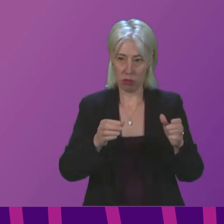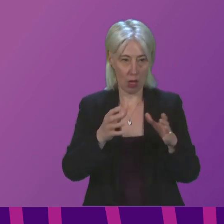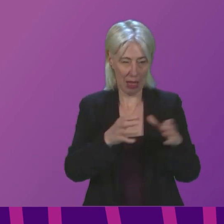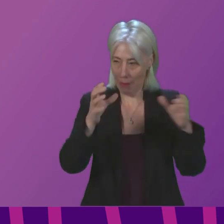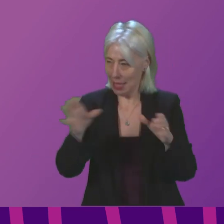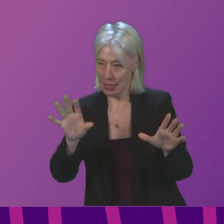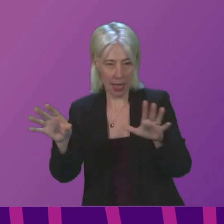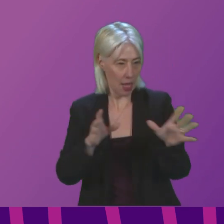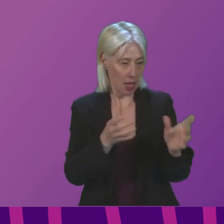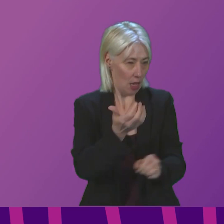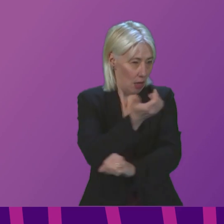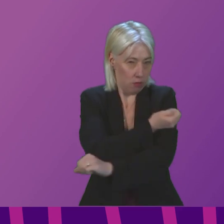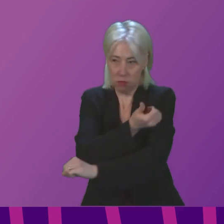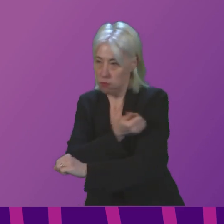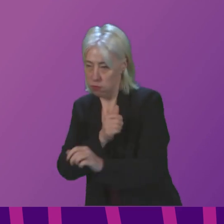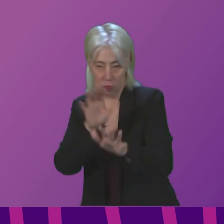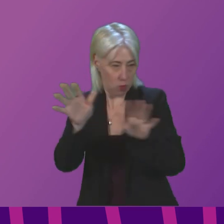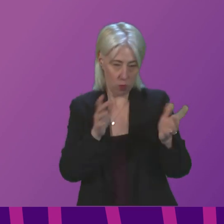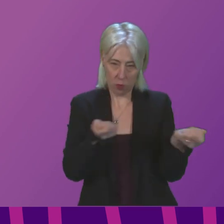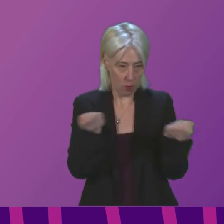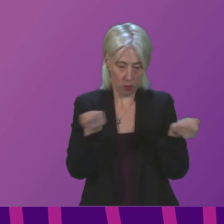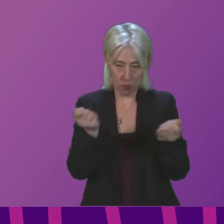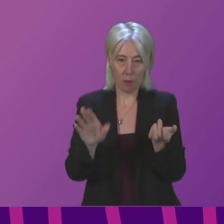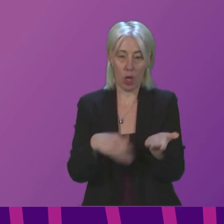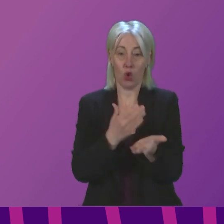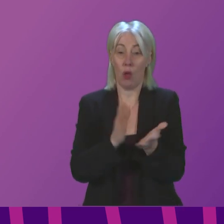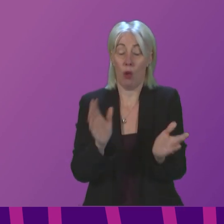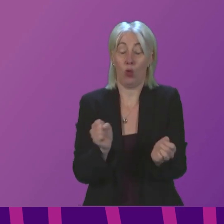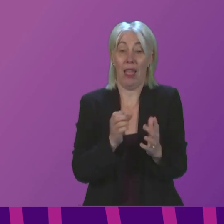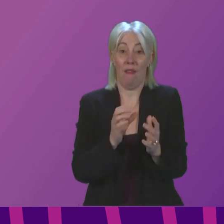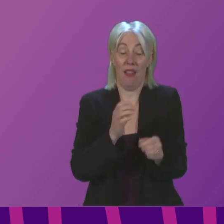those who are administering vaccines in vaccination centres the length and breadth of the country,